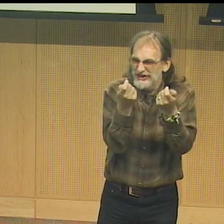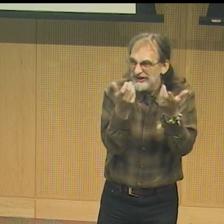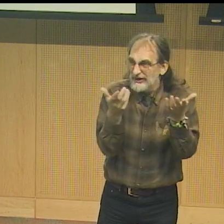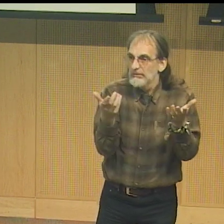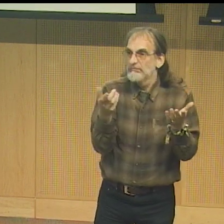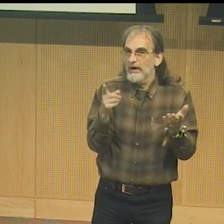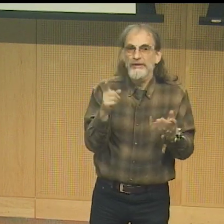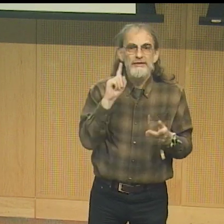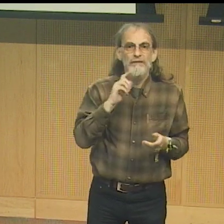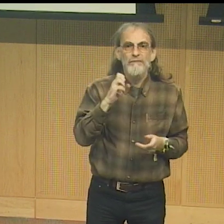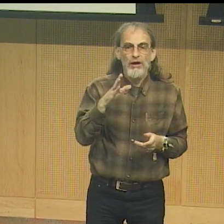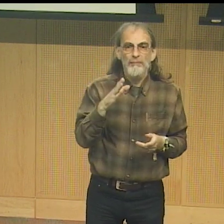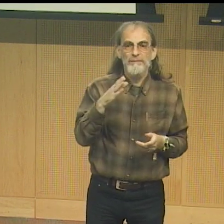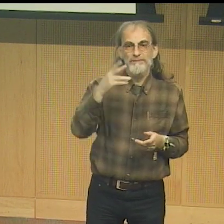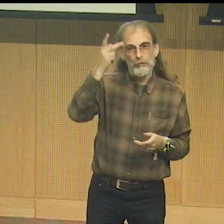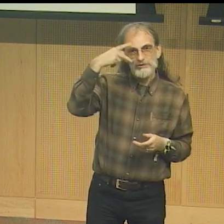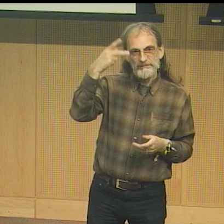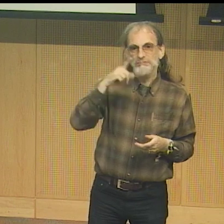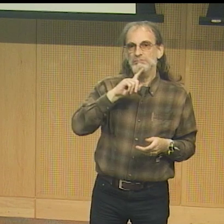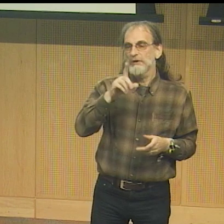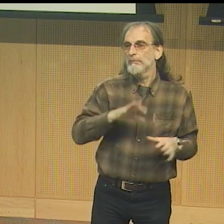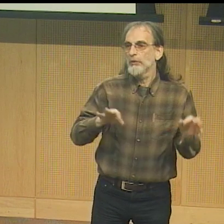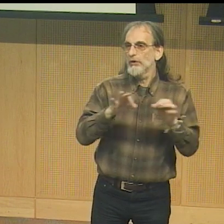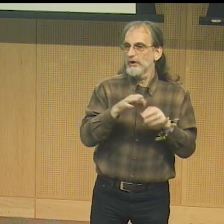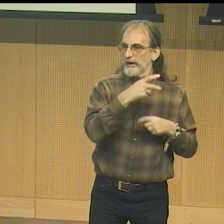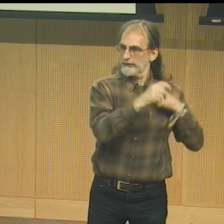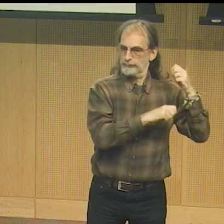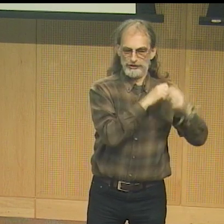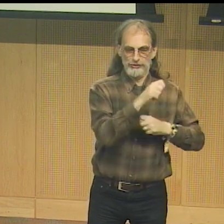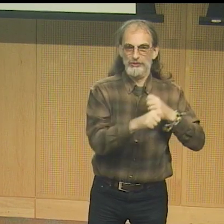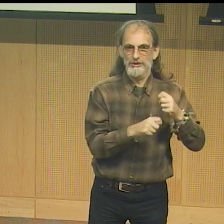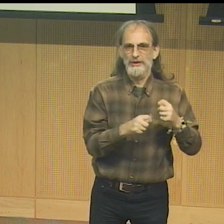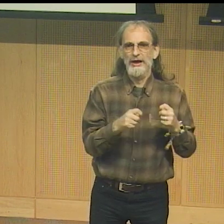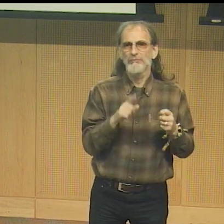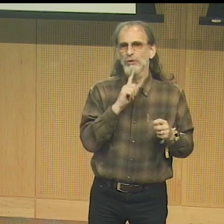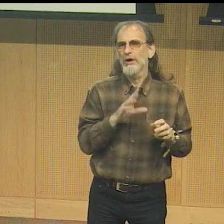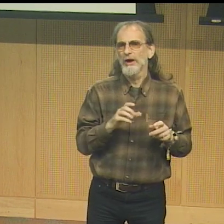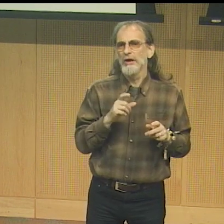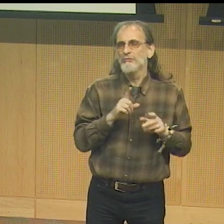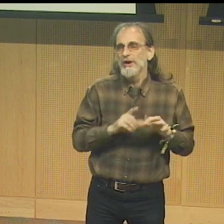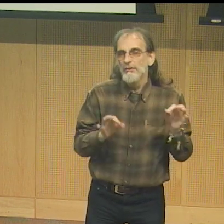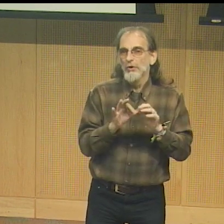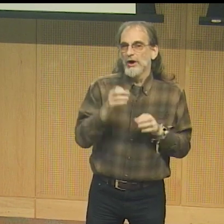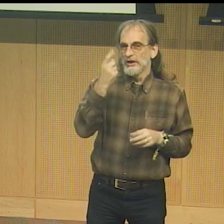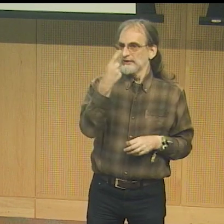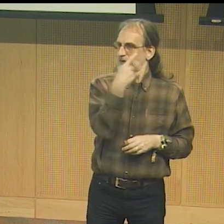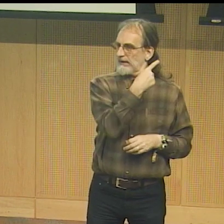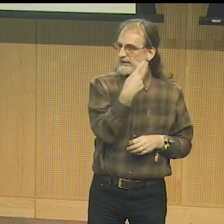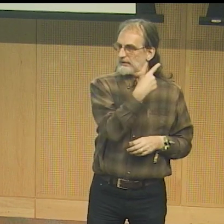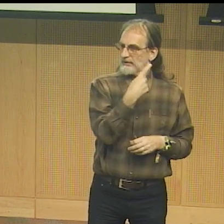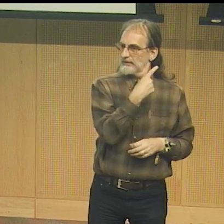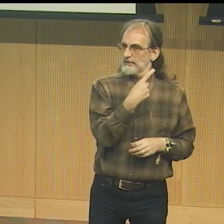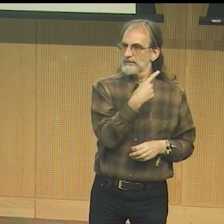We've had so many aspects of Deaf culture go by the wayside-- Deaf clubs, Deaf schools--that we're losing so much of that